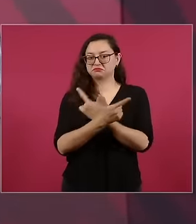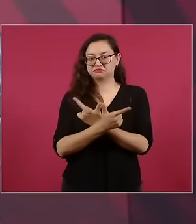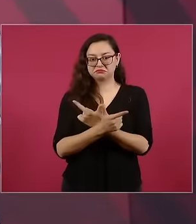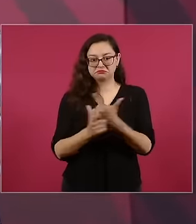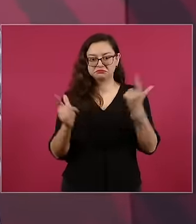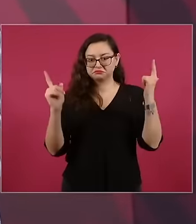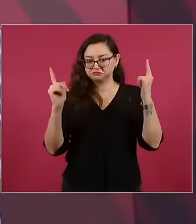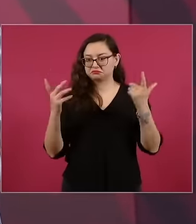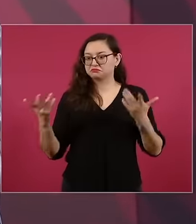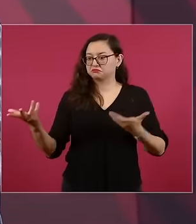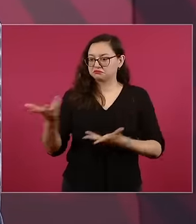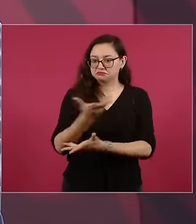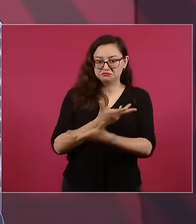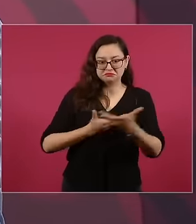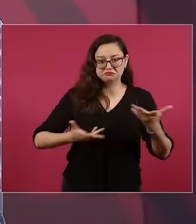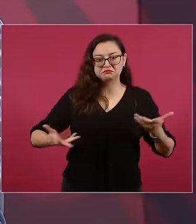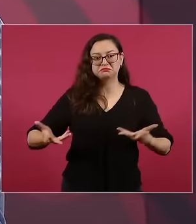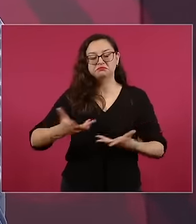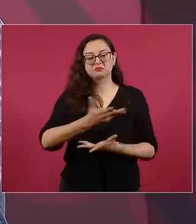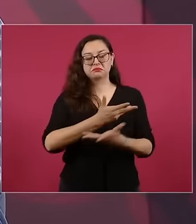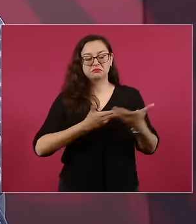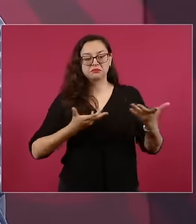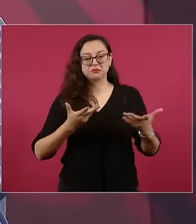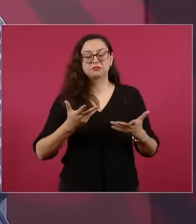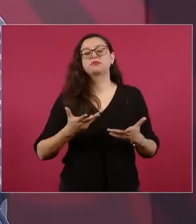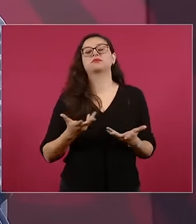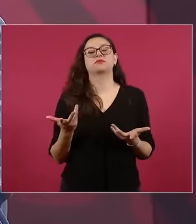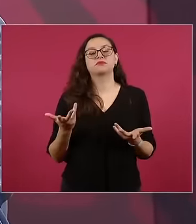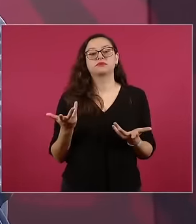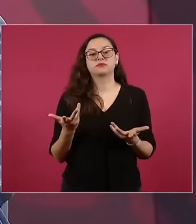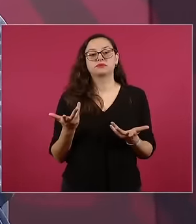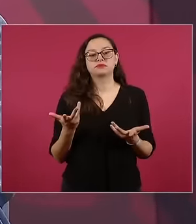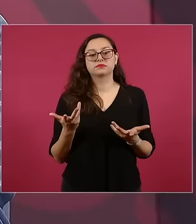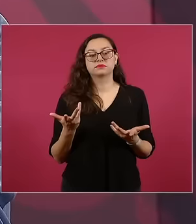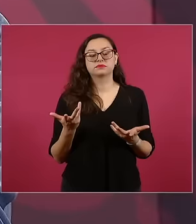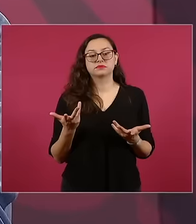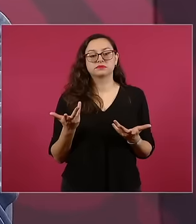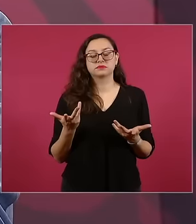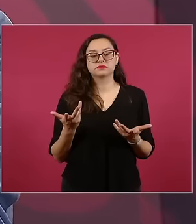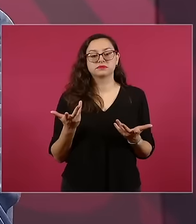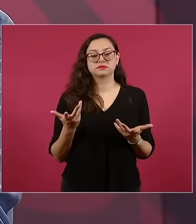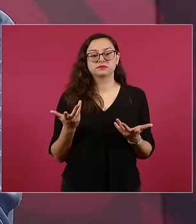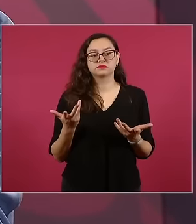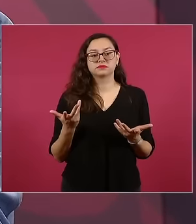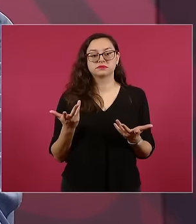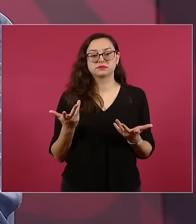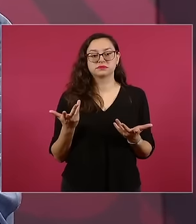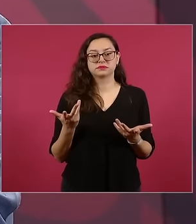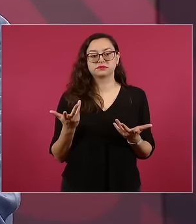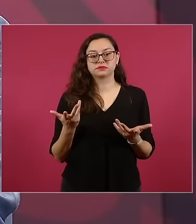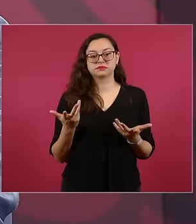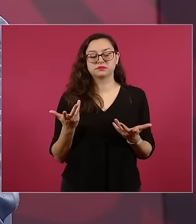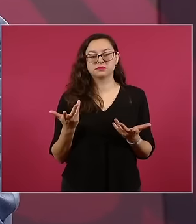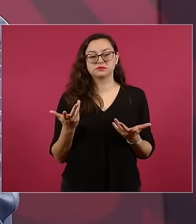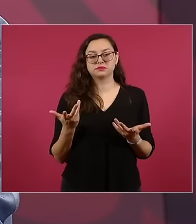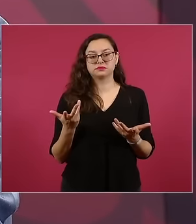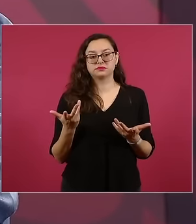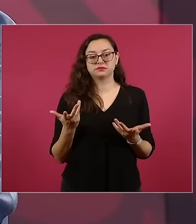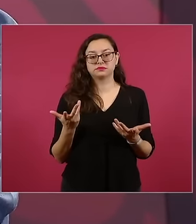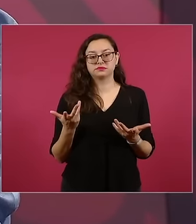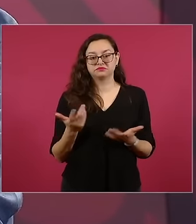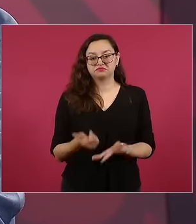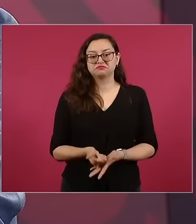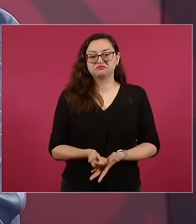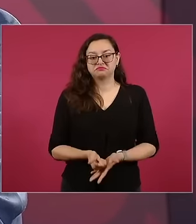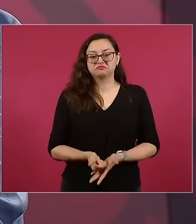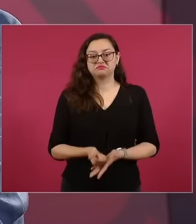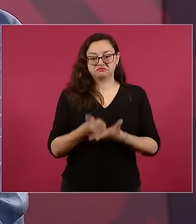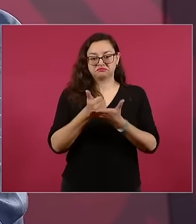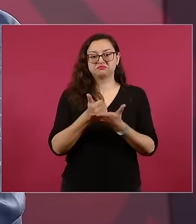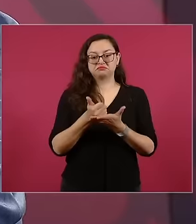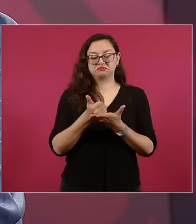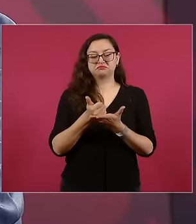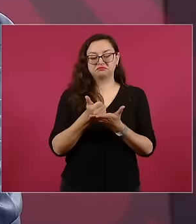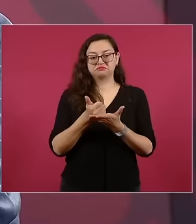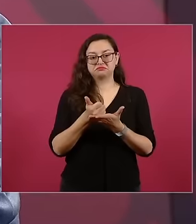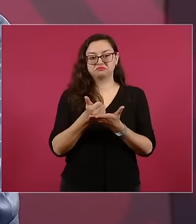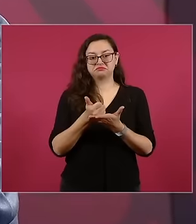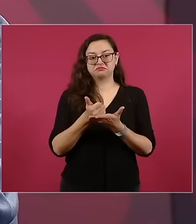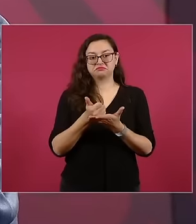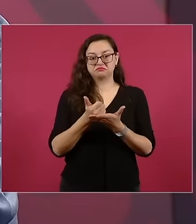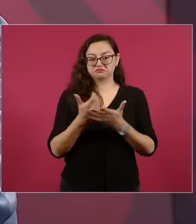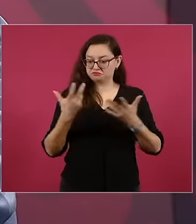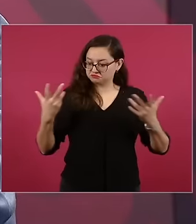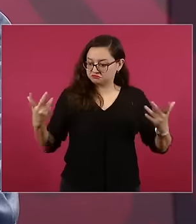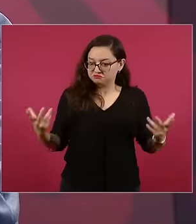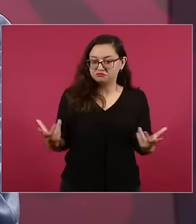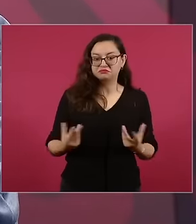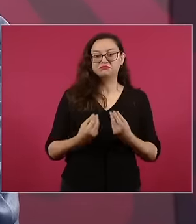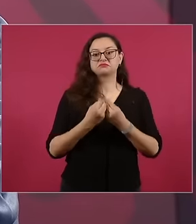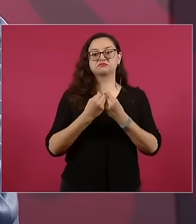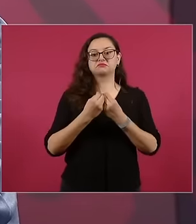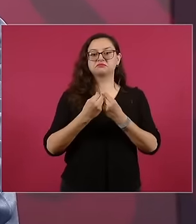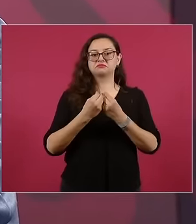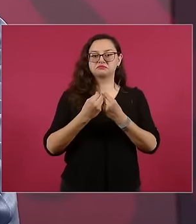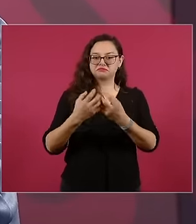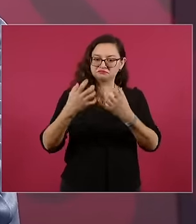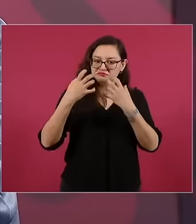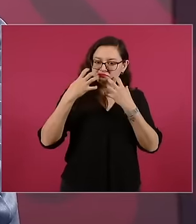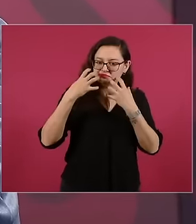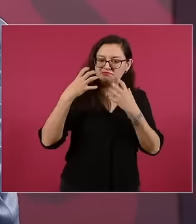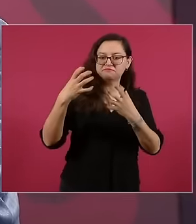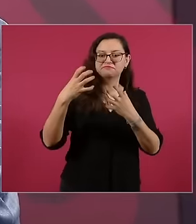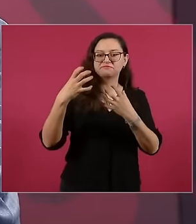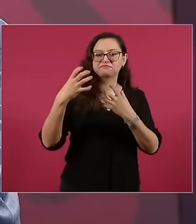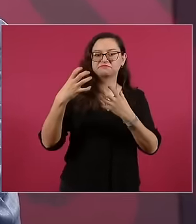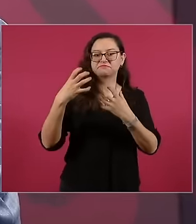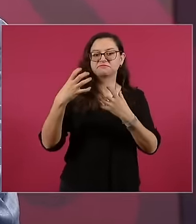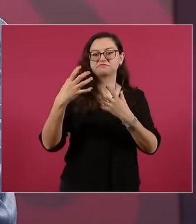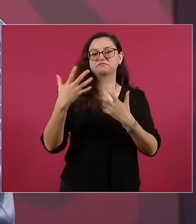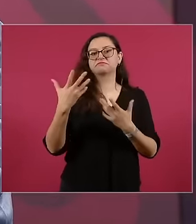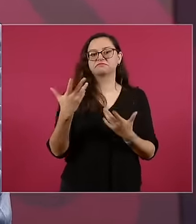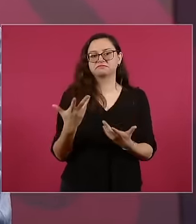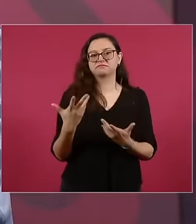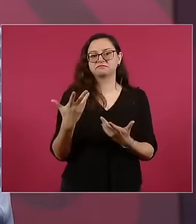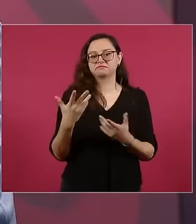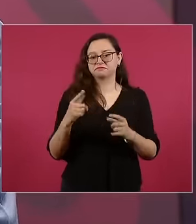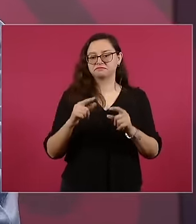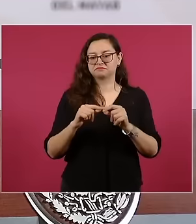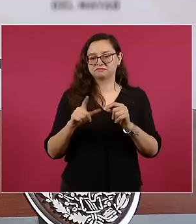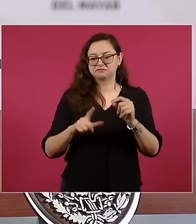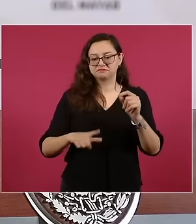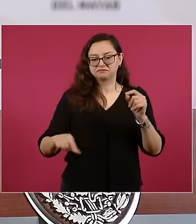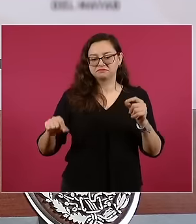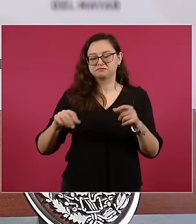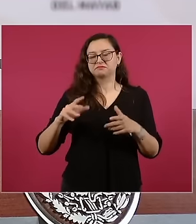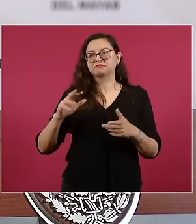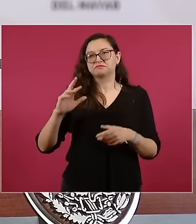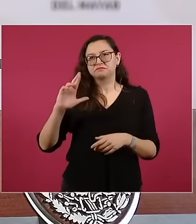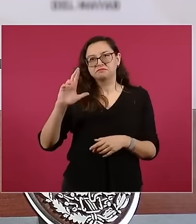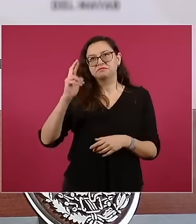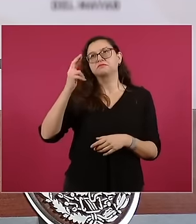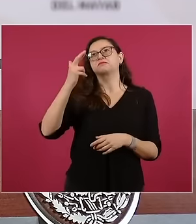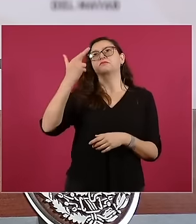join us Help me to shout in favor of our Heroes of the fathers in our